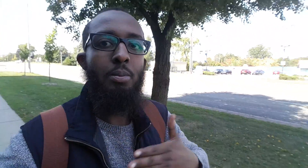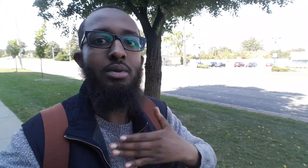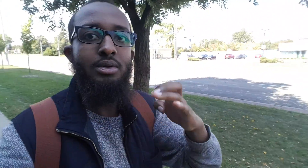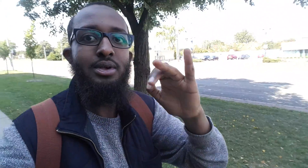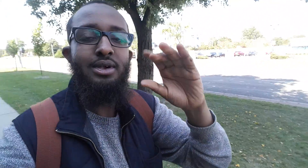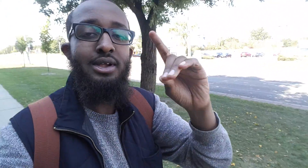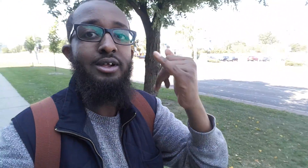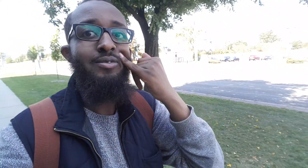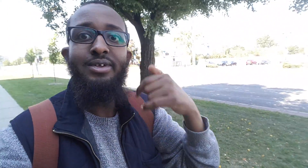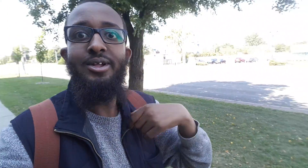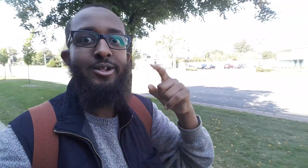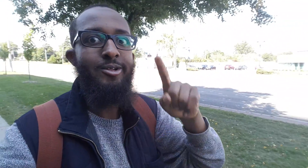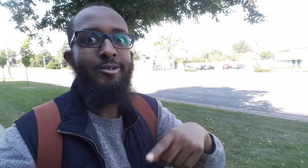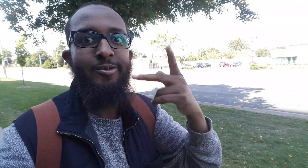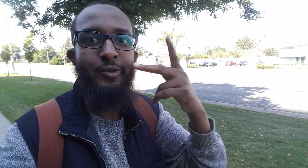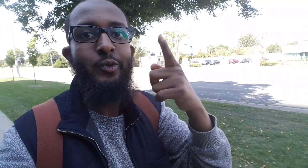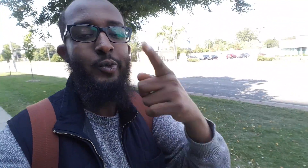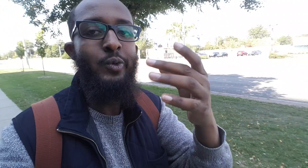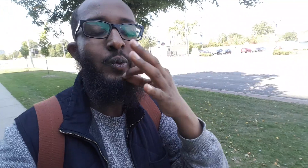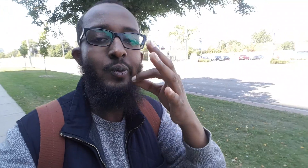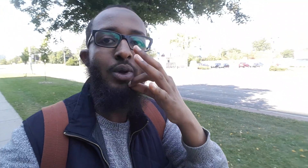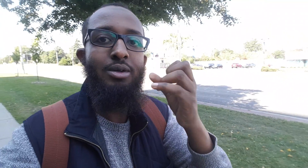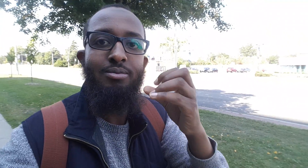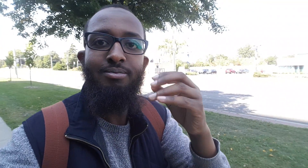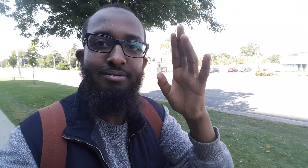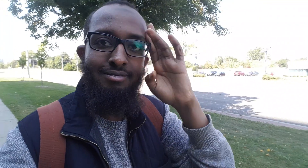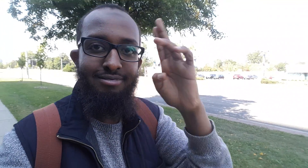So Eid Mubarak if i don't see you!